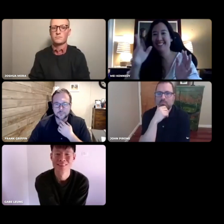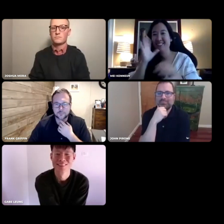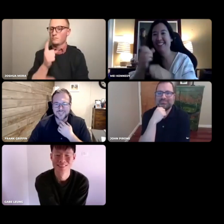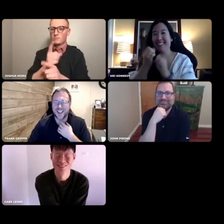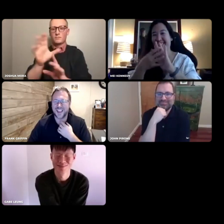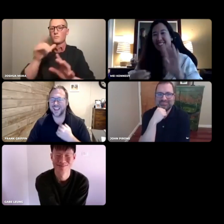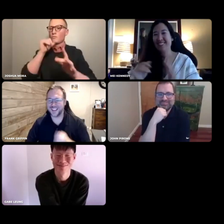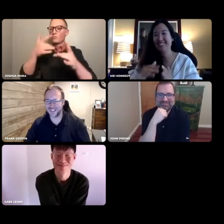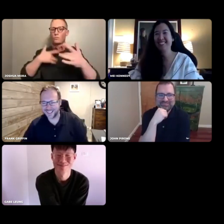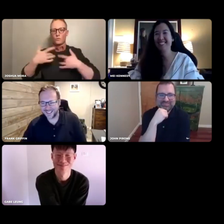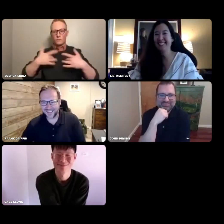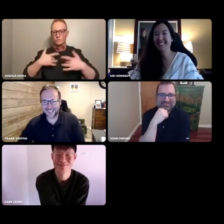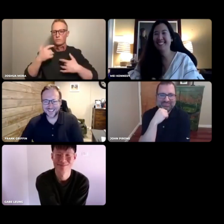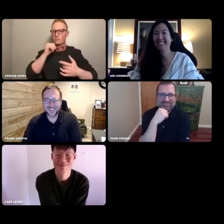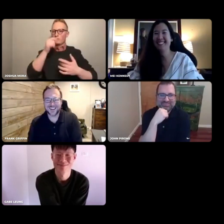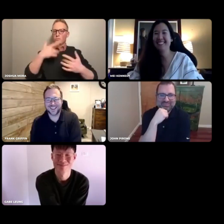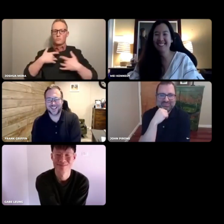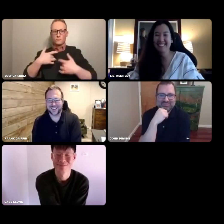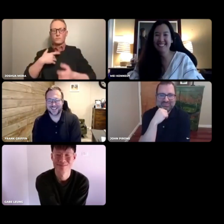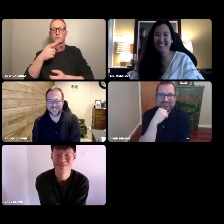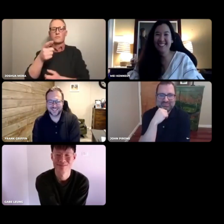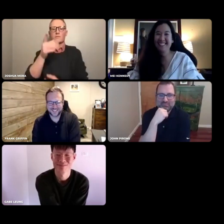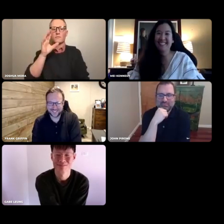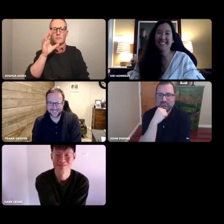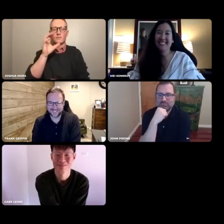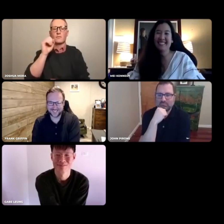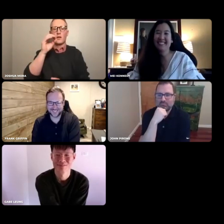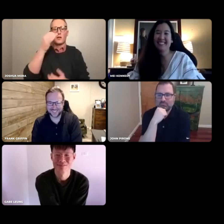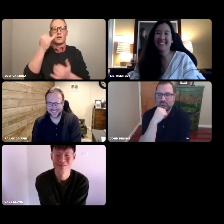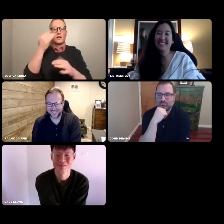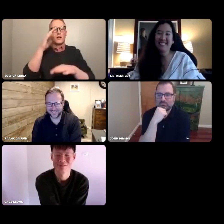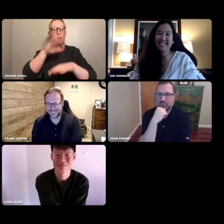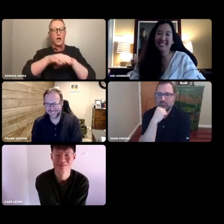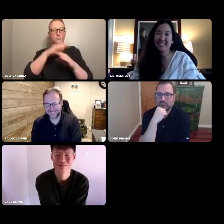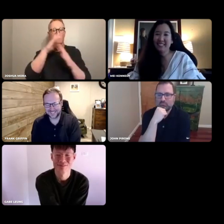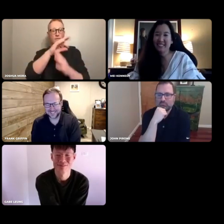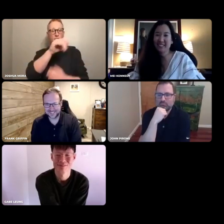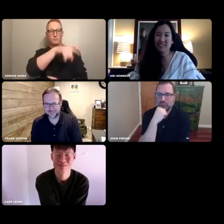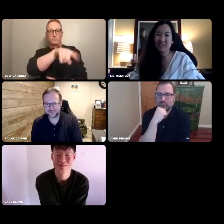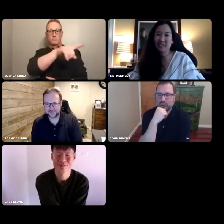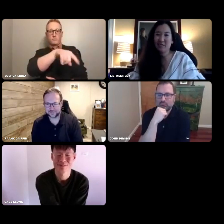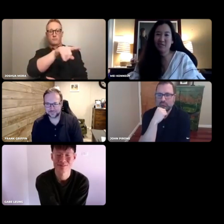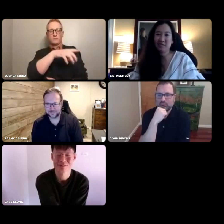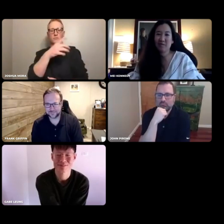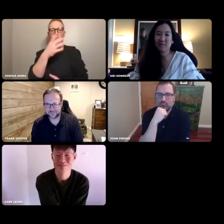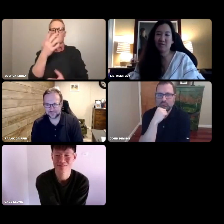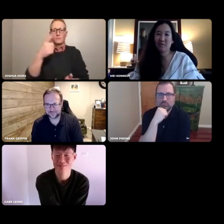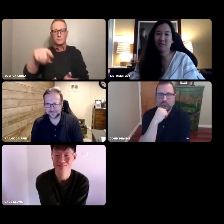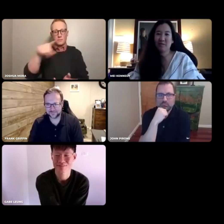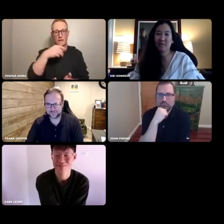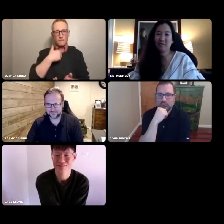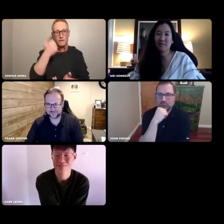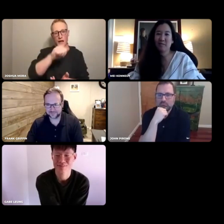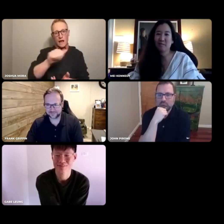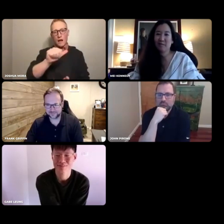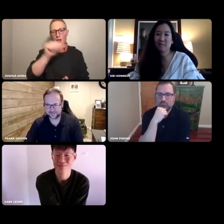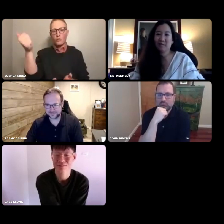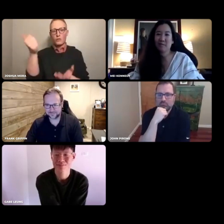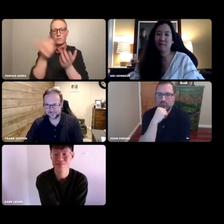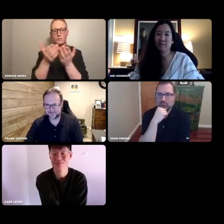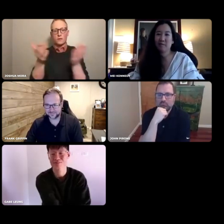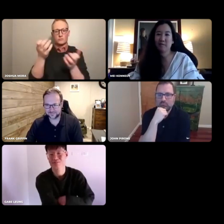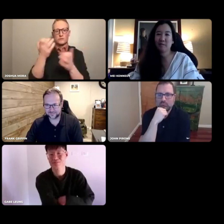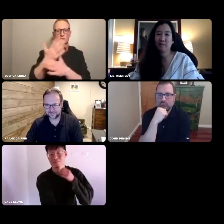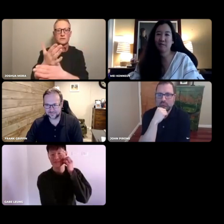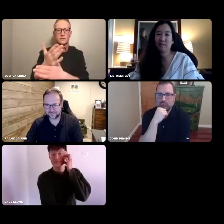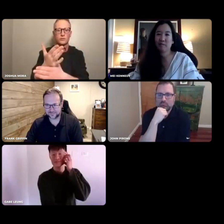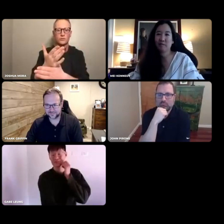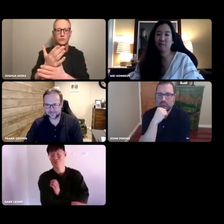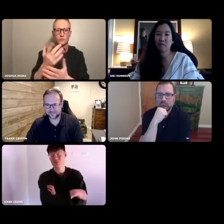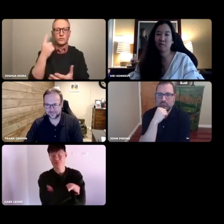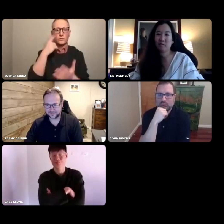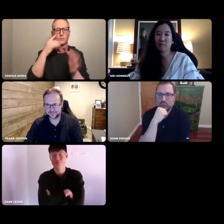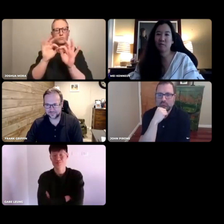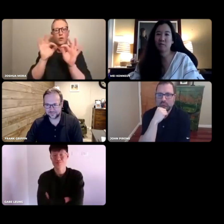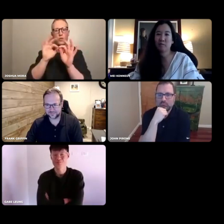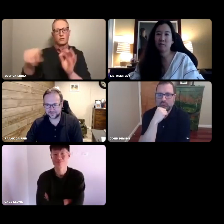Yes, the survey and the PowerPoint will go out.